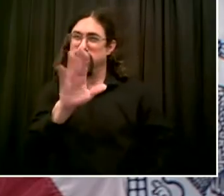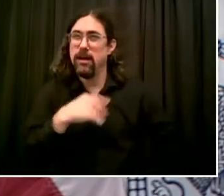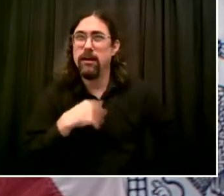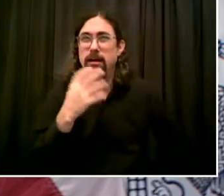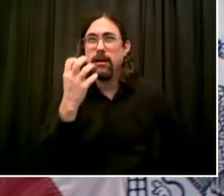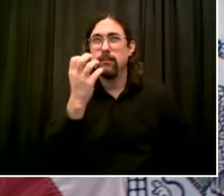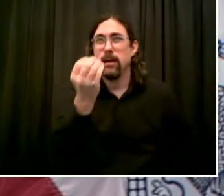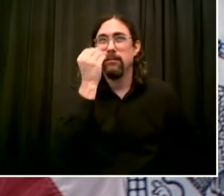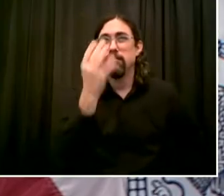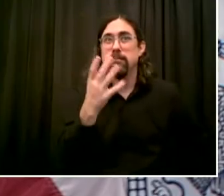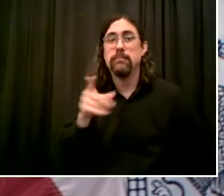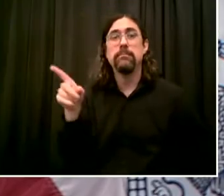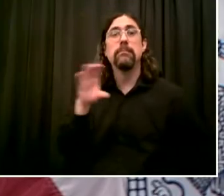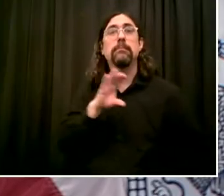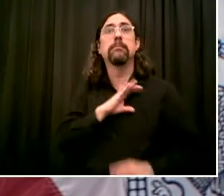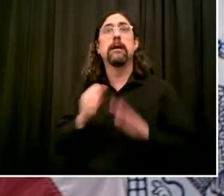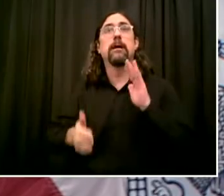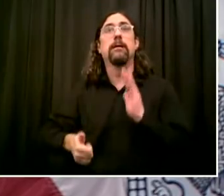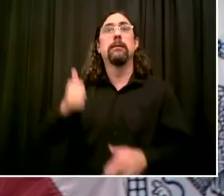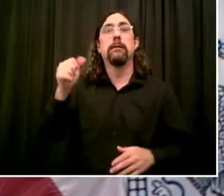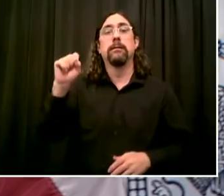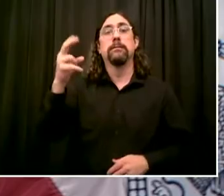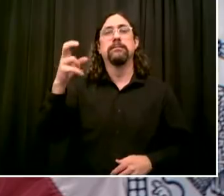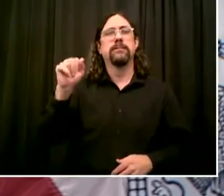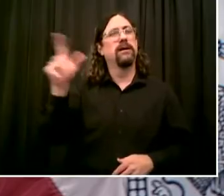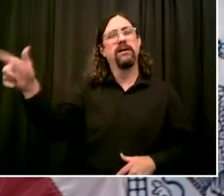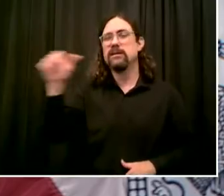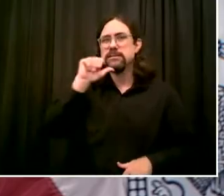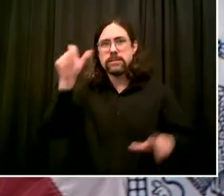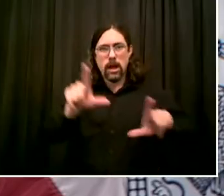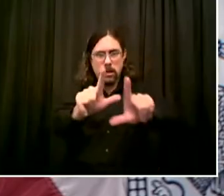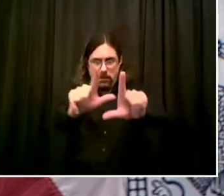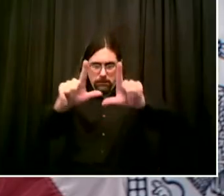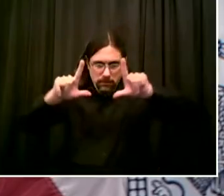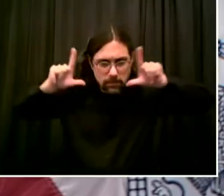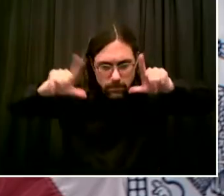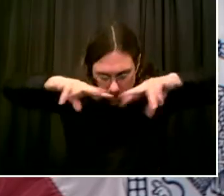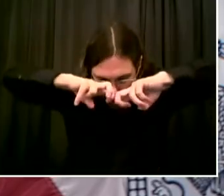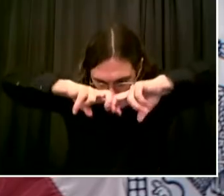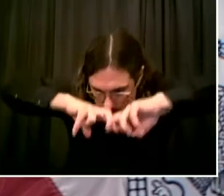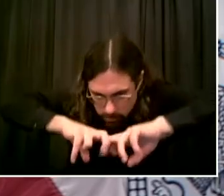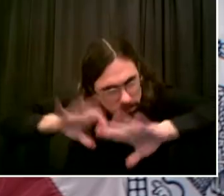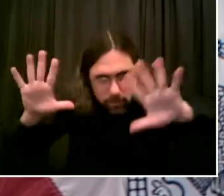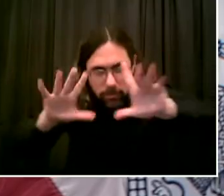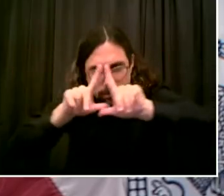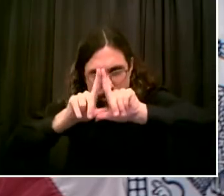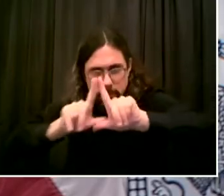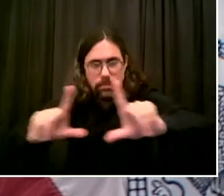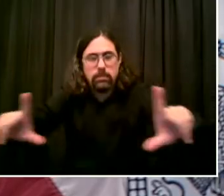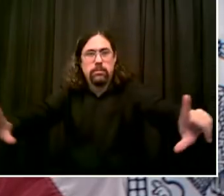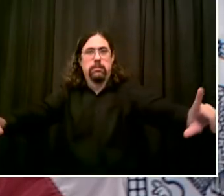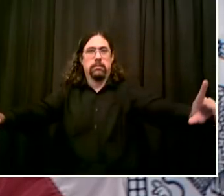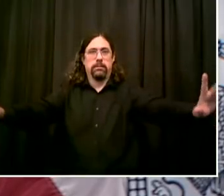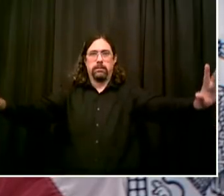COMMISSIONER HAS BEEN SAYING OVER RECENT EKWES . HE SI AWLAYS LOOKING AT THE BIG PICTURE . THAT DECISION AROUND THE ANTICRIME UNIT